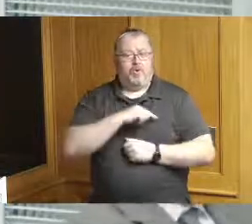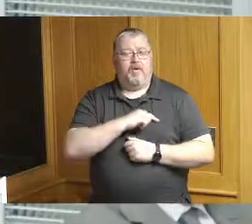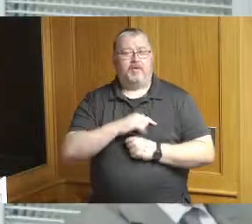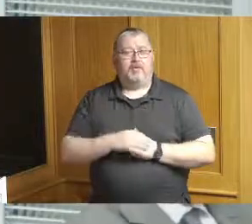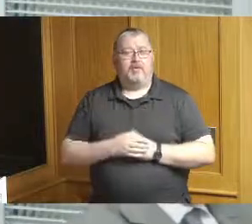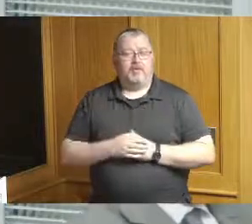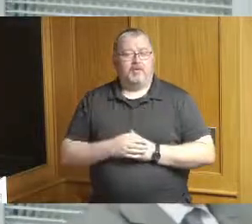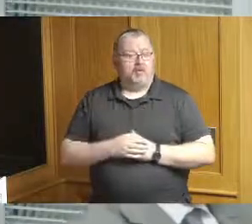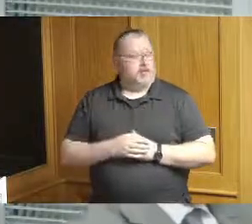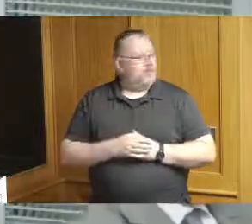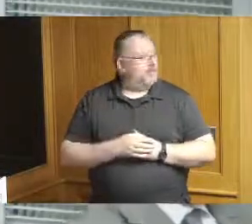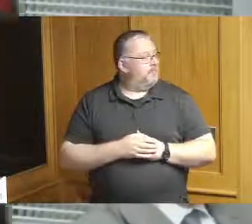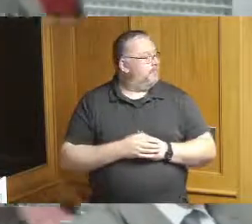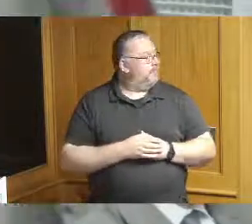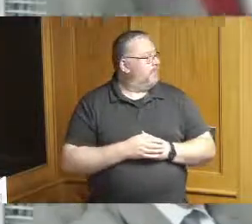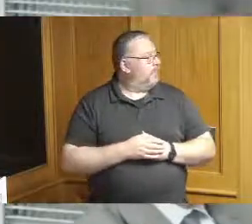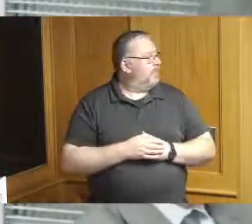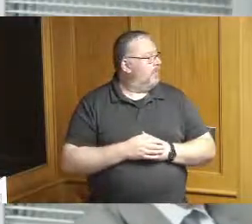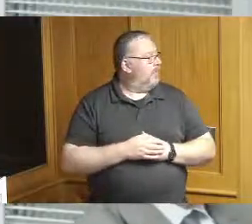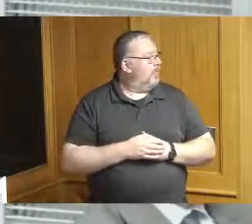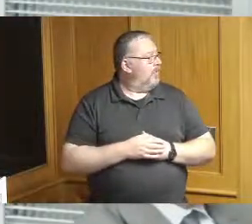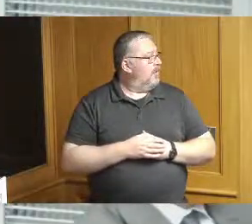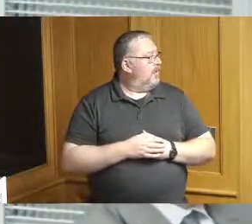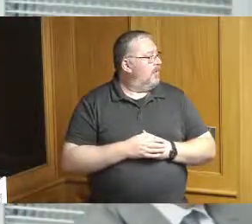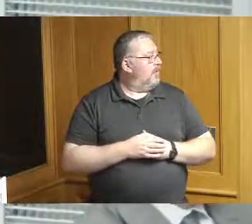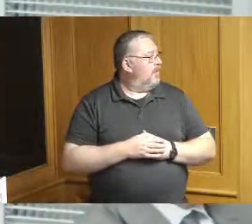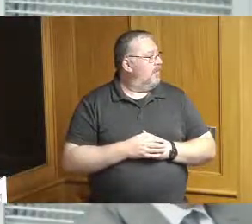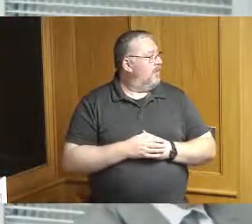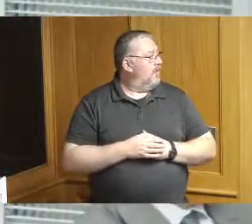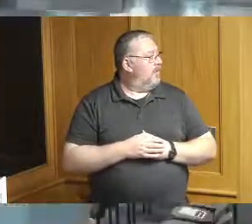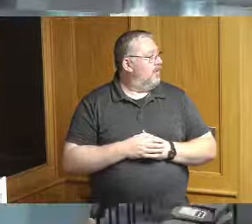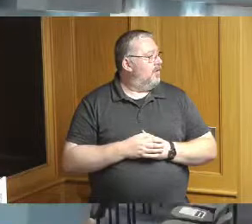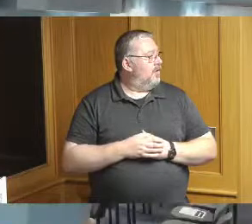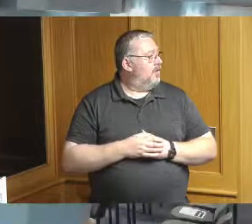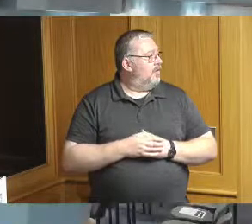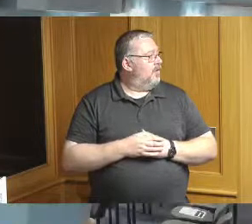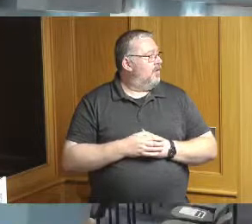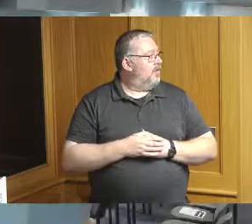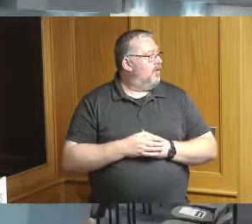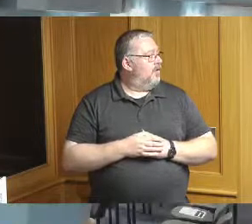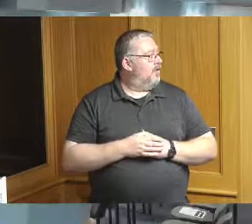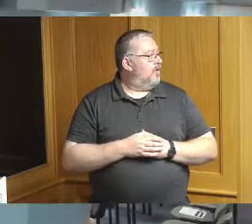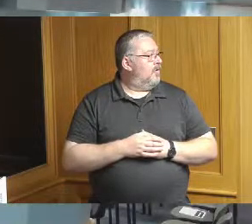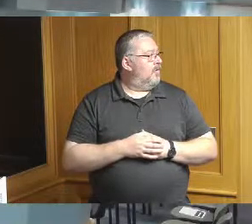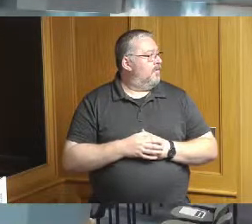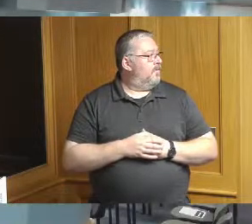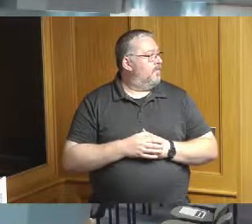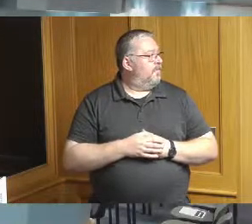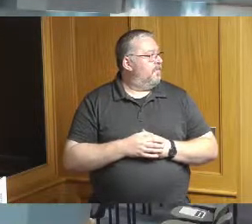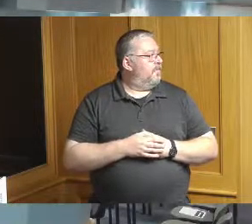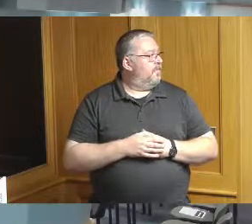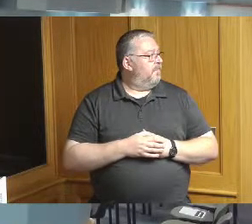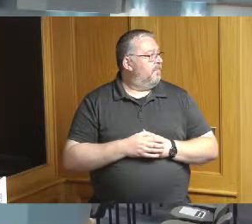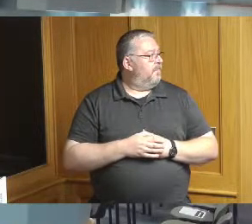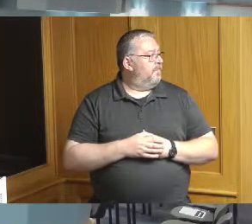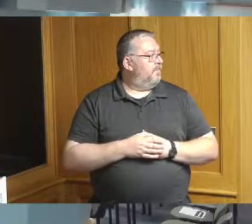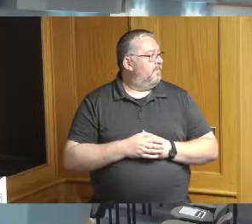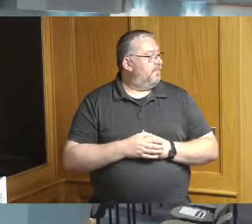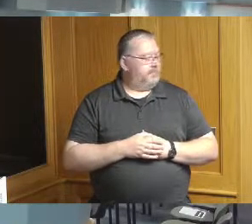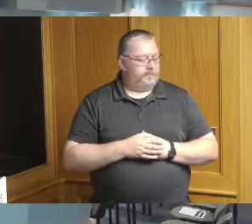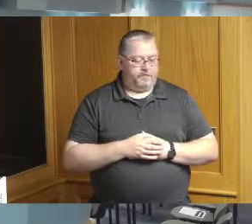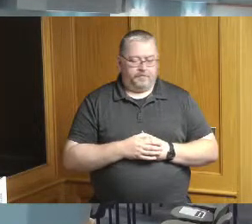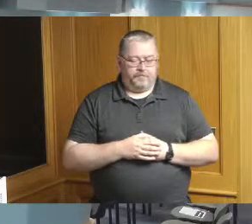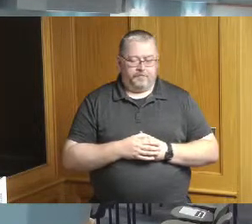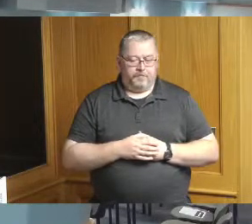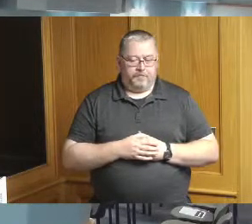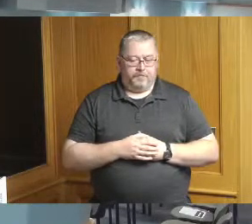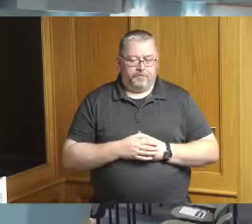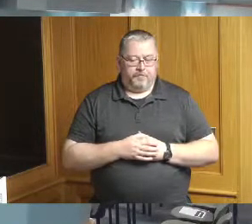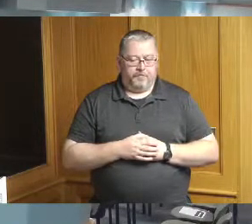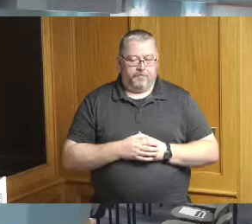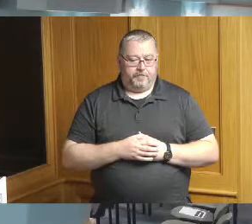may need help here